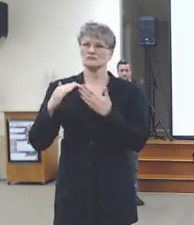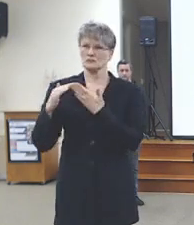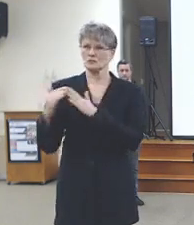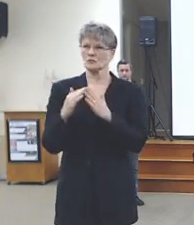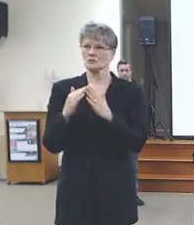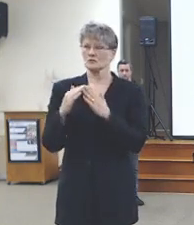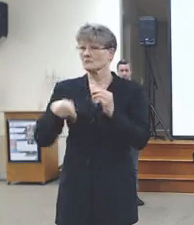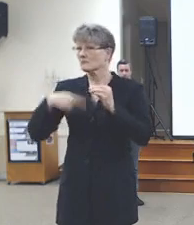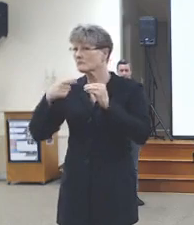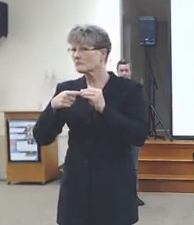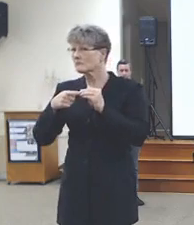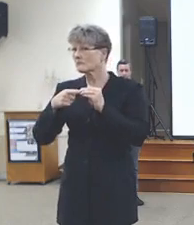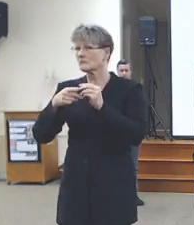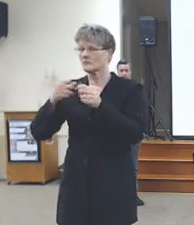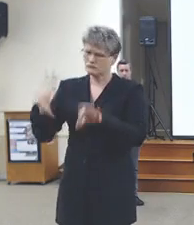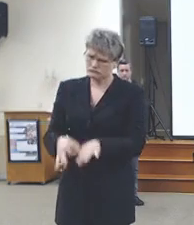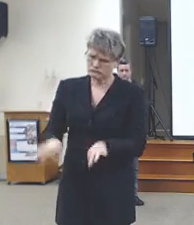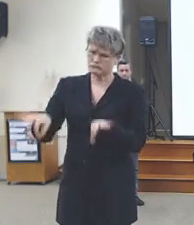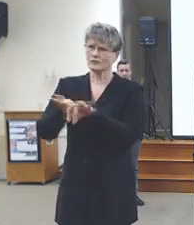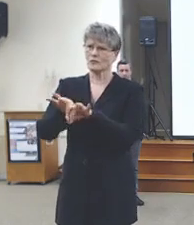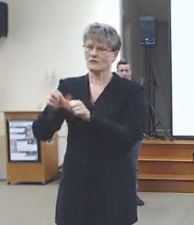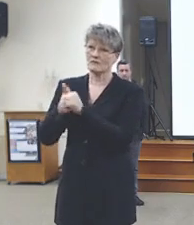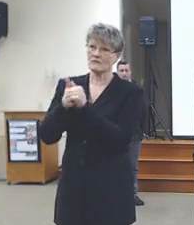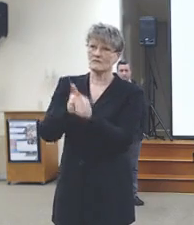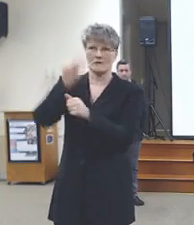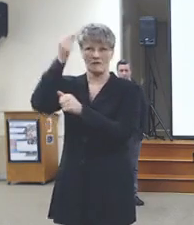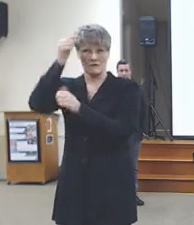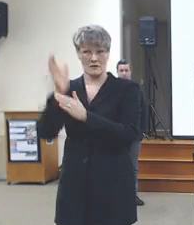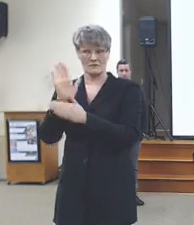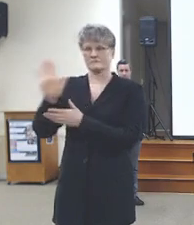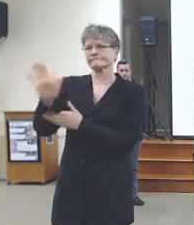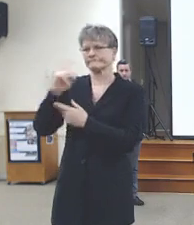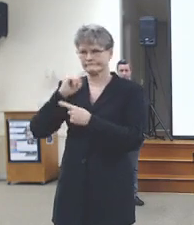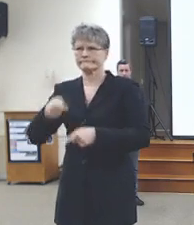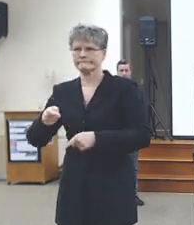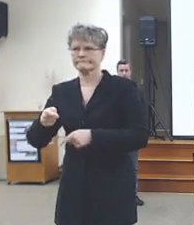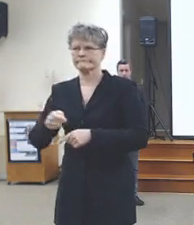following the Governor's order. And, just kind of a bright note, since we're always